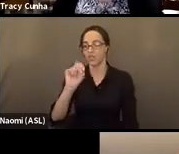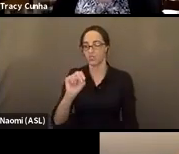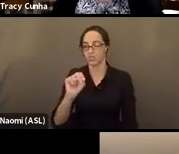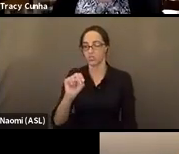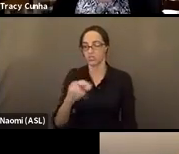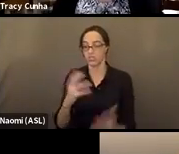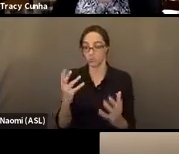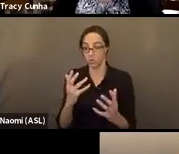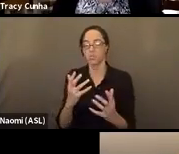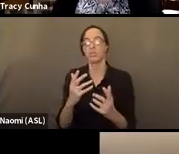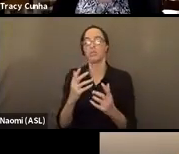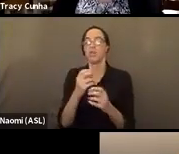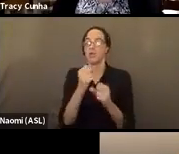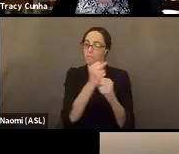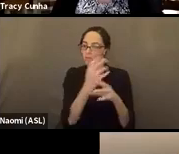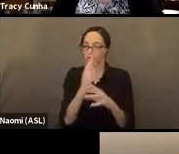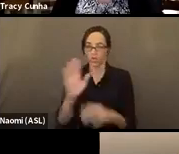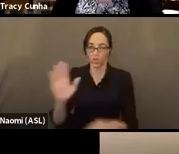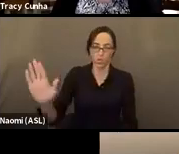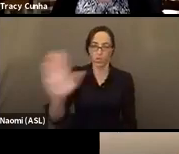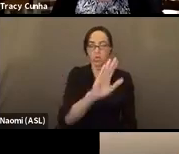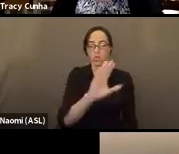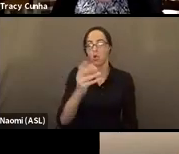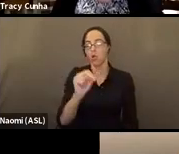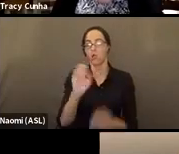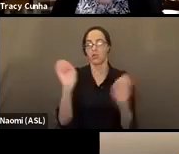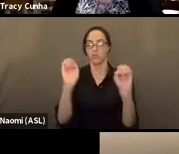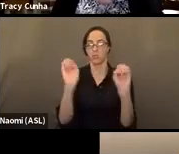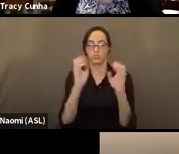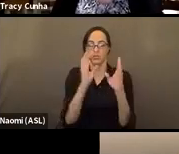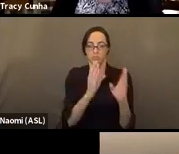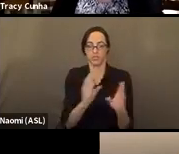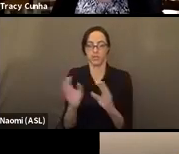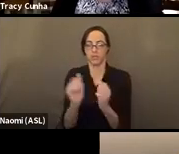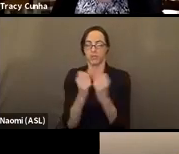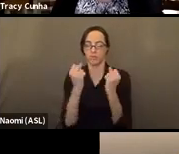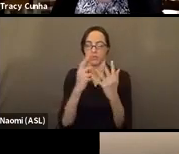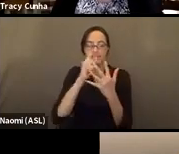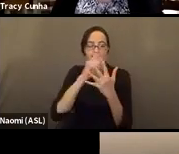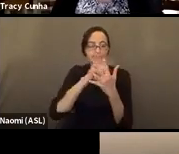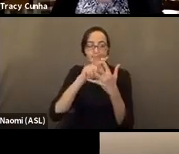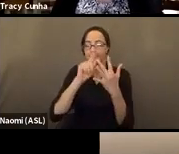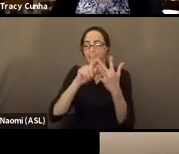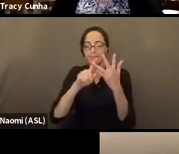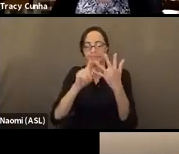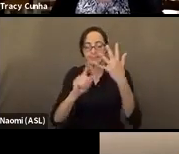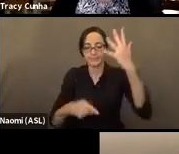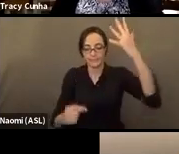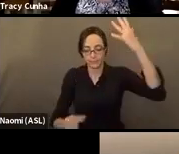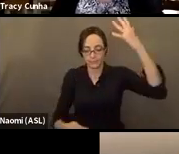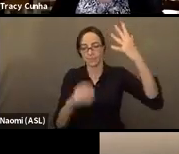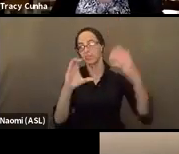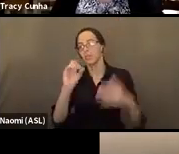this with as many contingencies as as you can possibly devote time to doing so that's one the